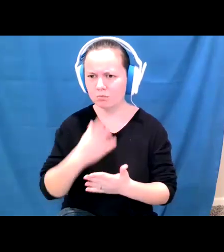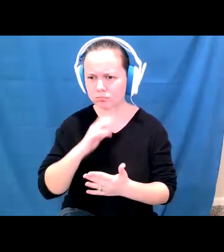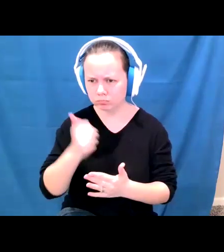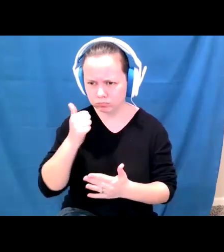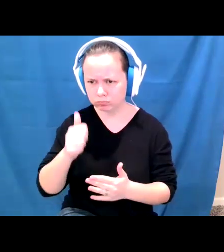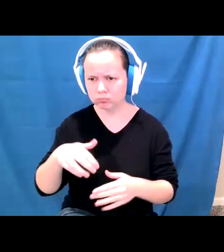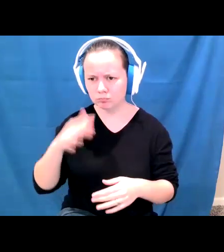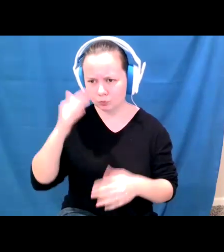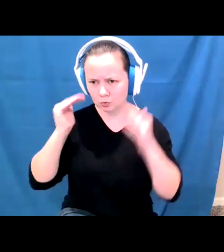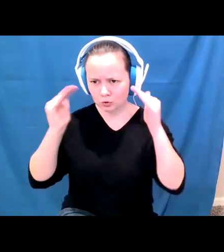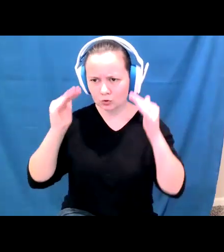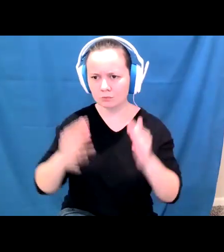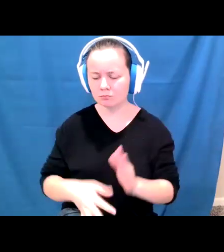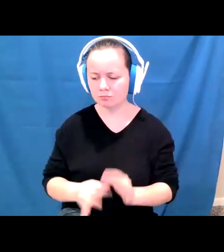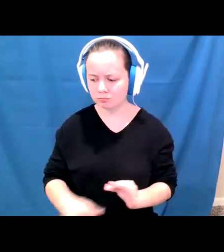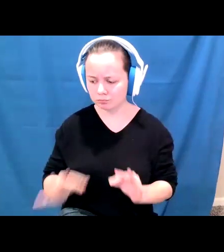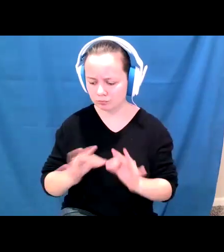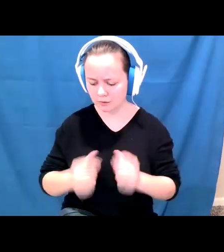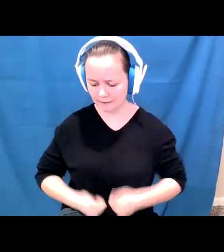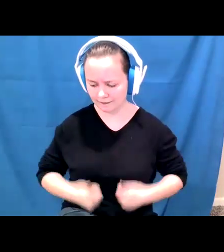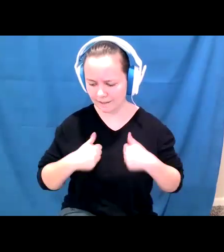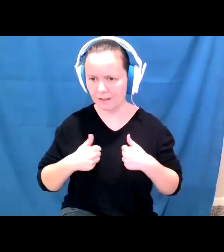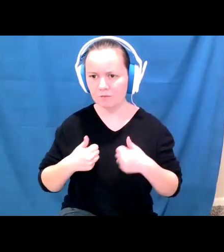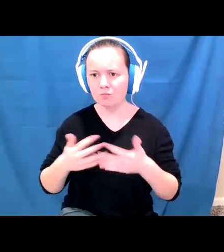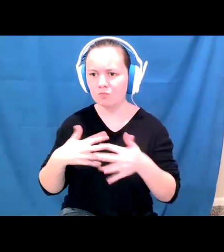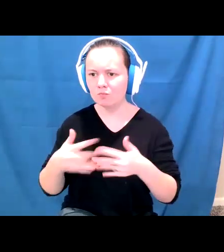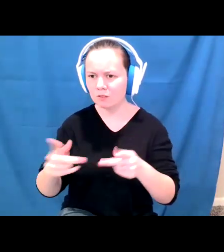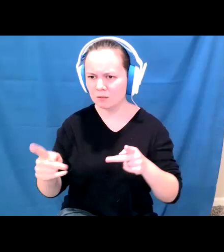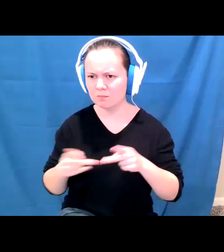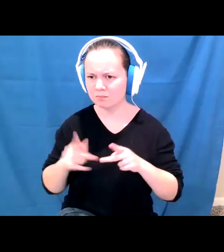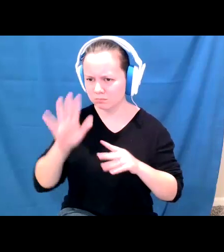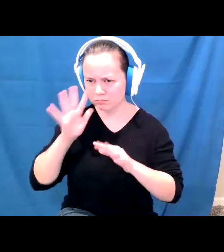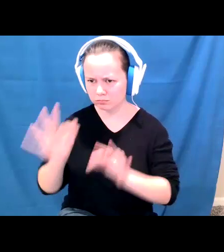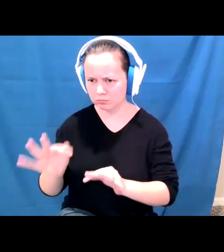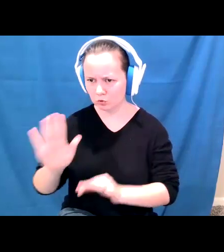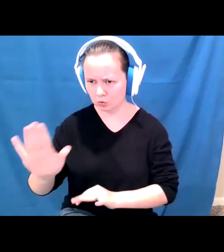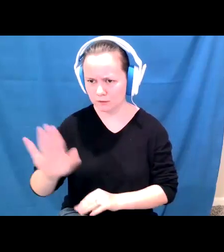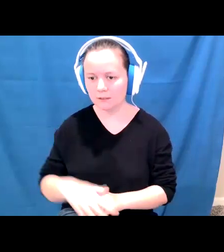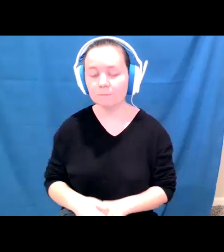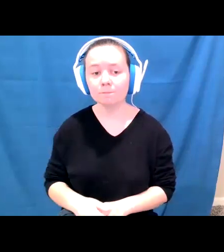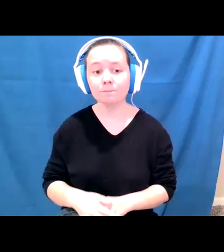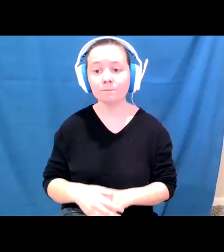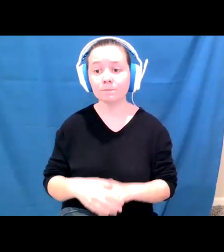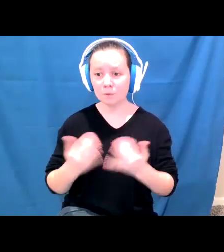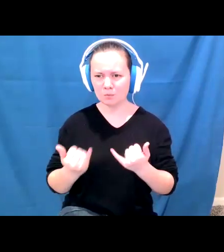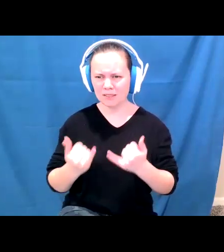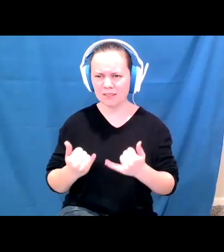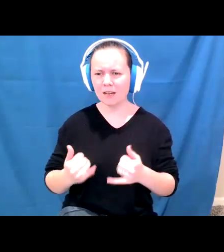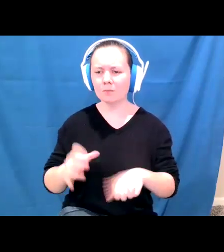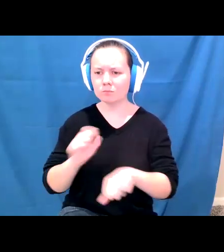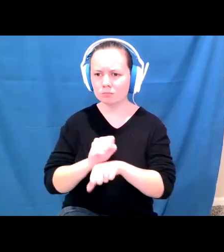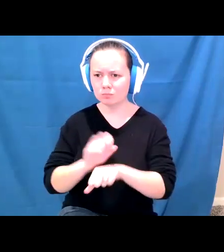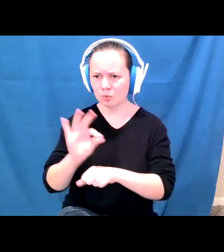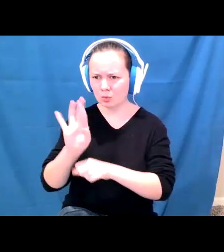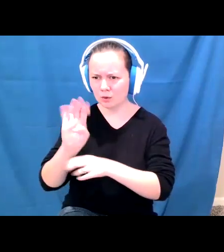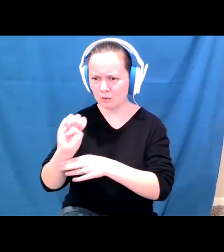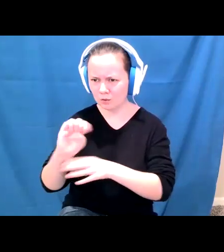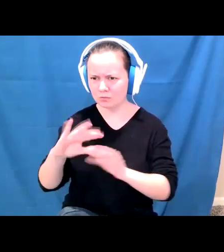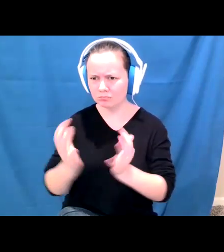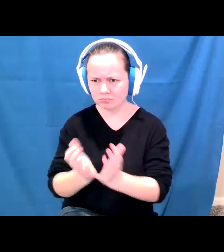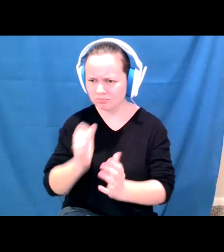the direct care workforce makes that possible. But right now we simply don't have the workforce needed to meet an ever-growing demand.